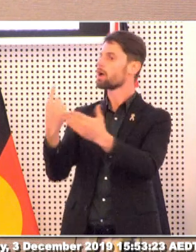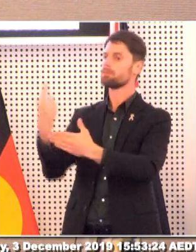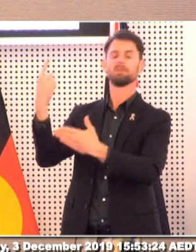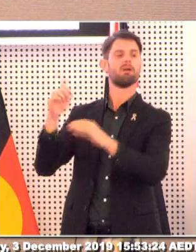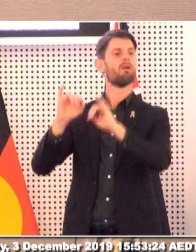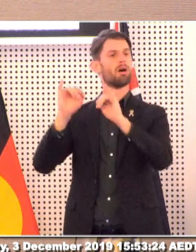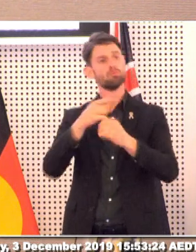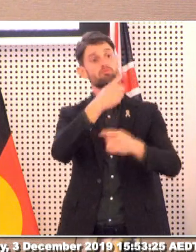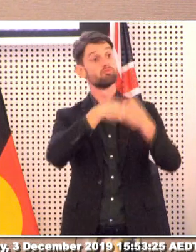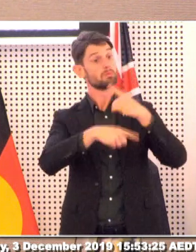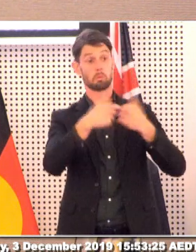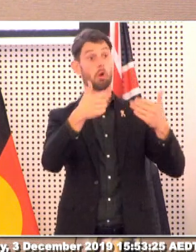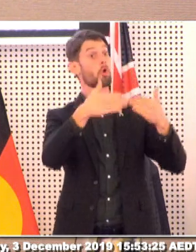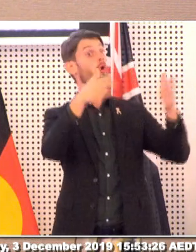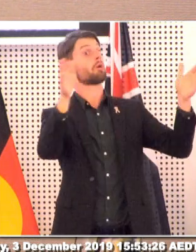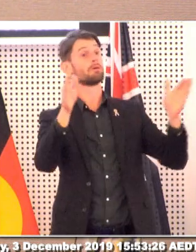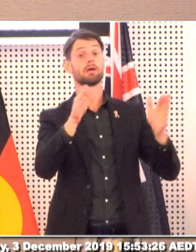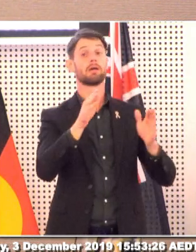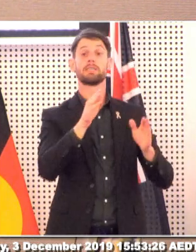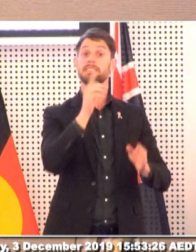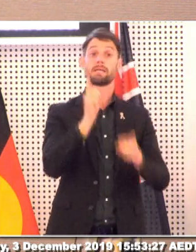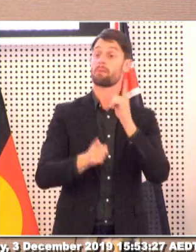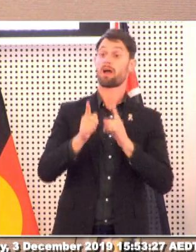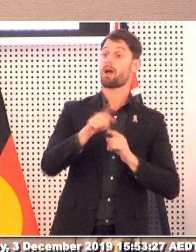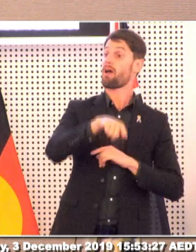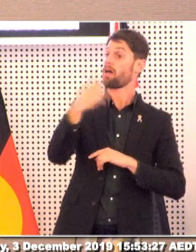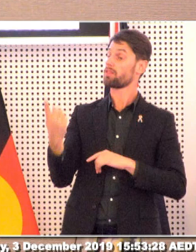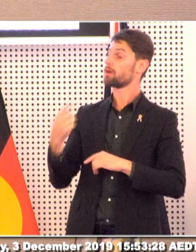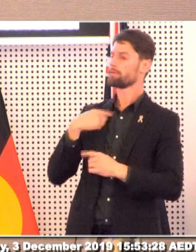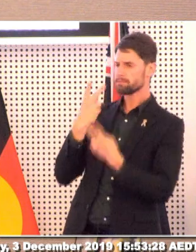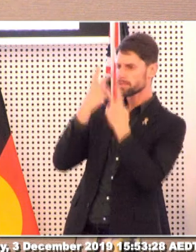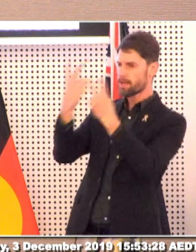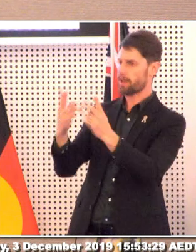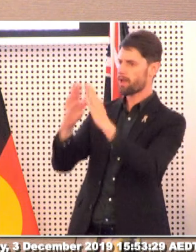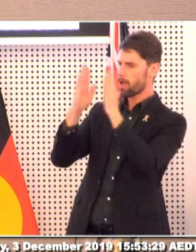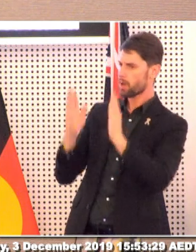On other occasions you might walk into a house and you will feel as though – I’m not